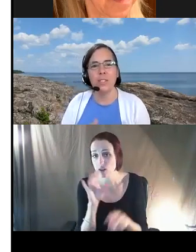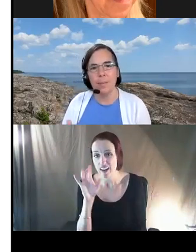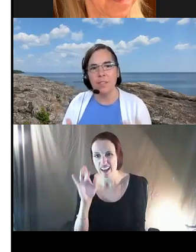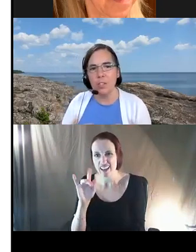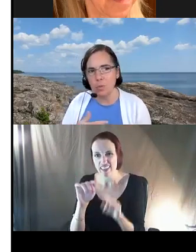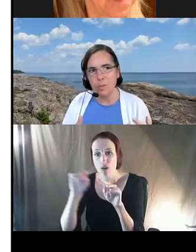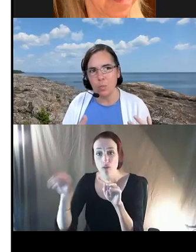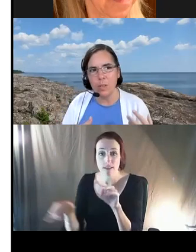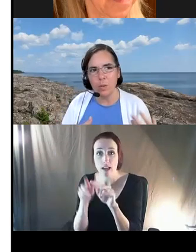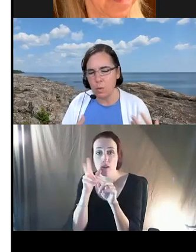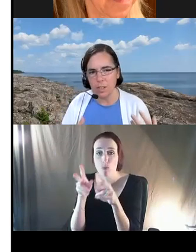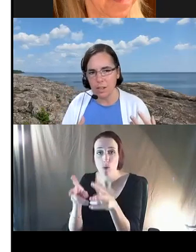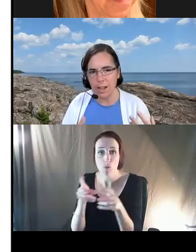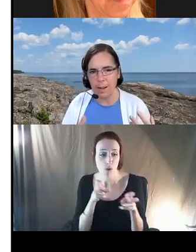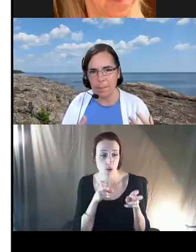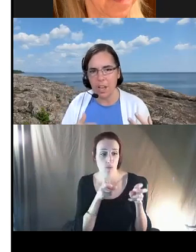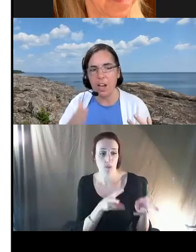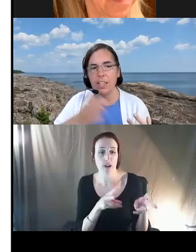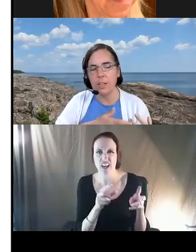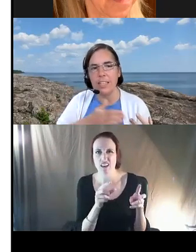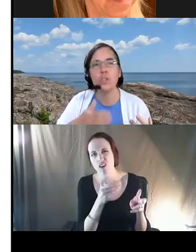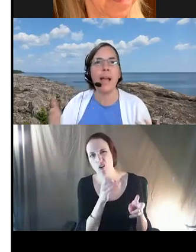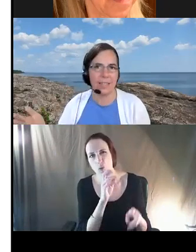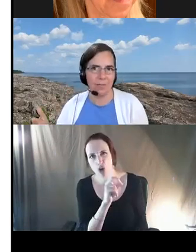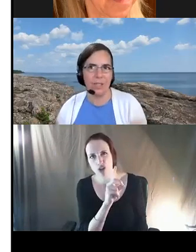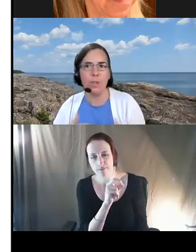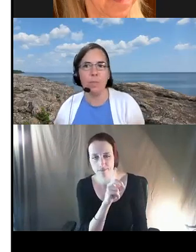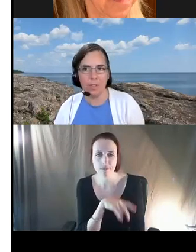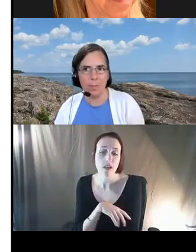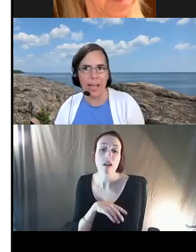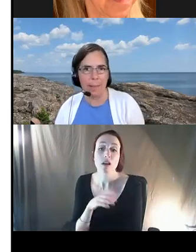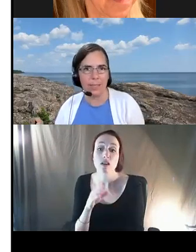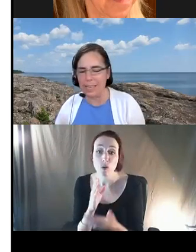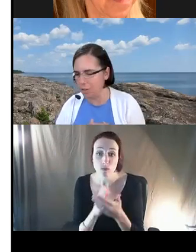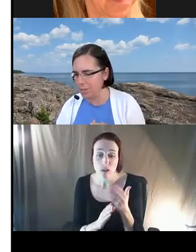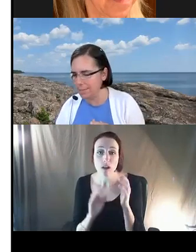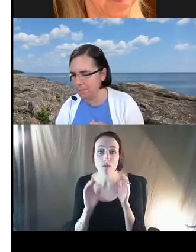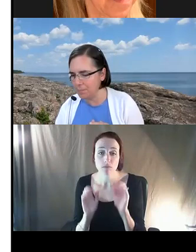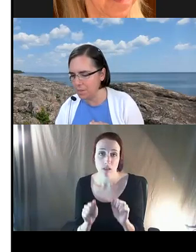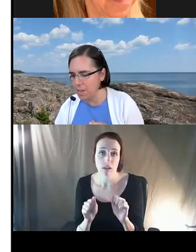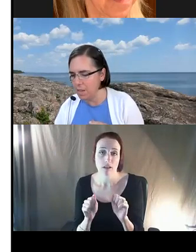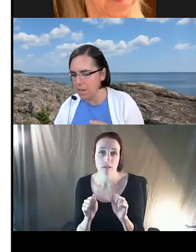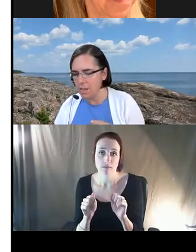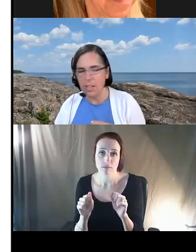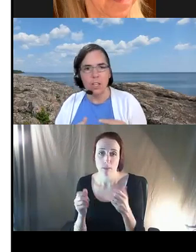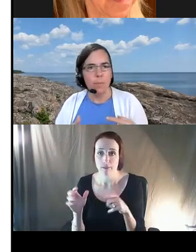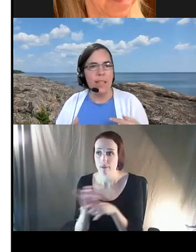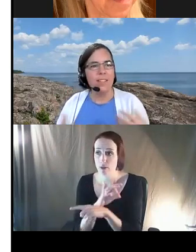Some of these tools will work interactively with multiple applications.